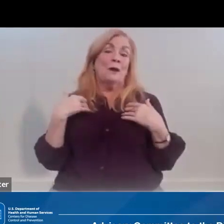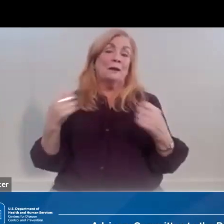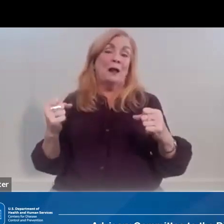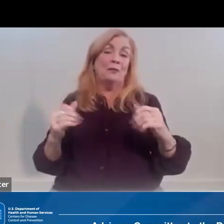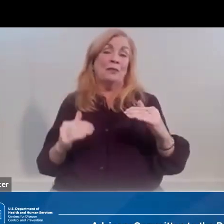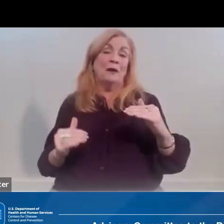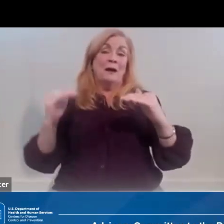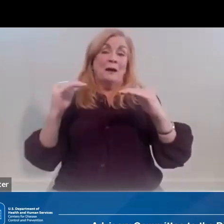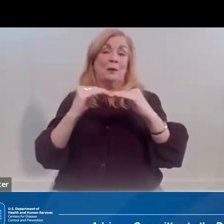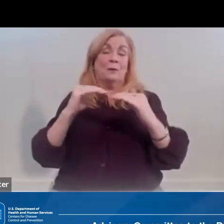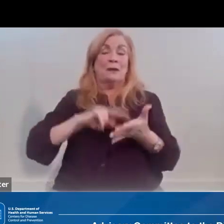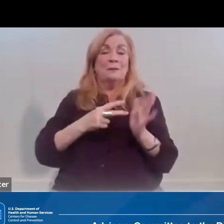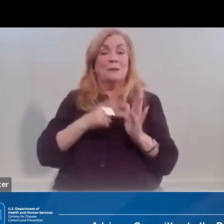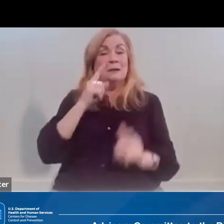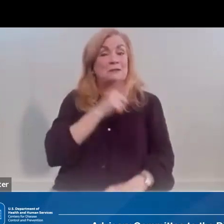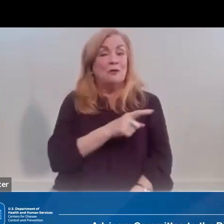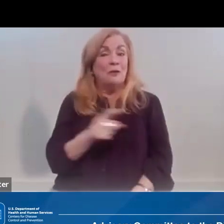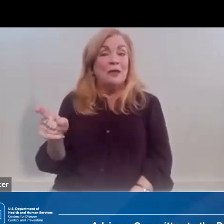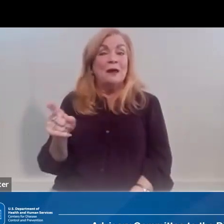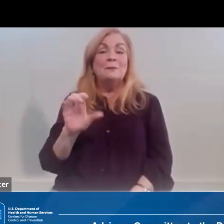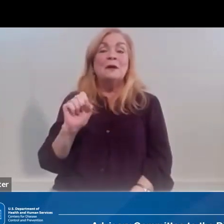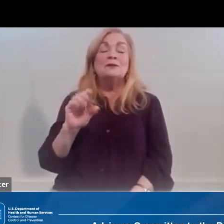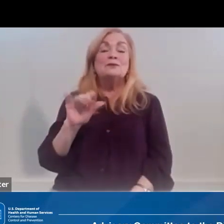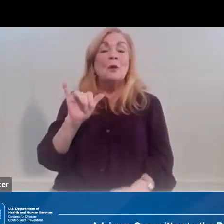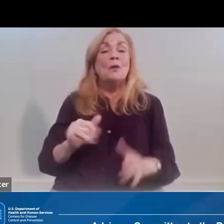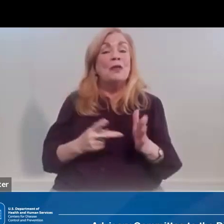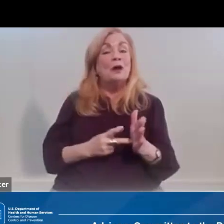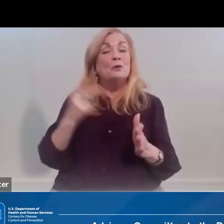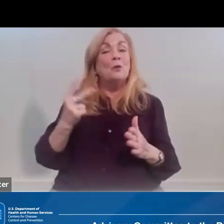So everybody, so there's these dual processes going on, you know,